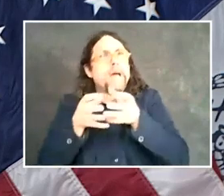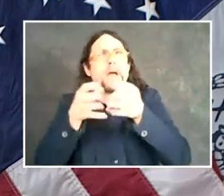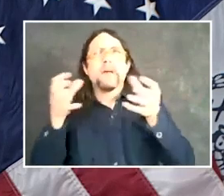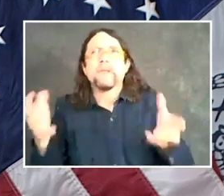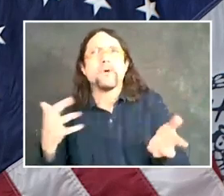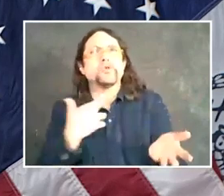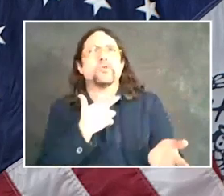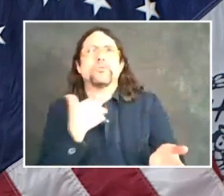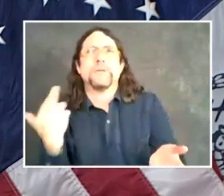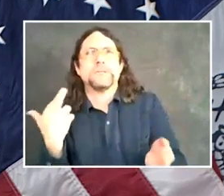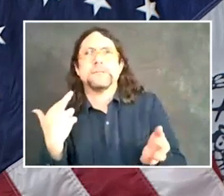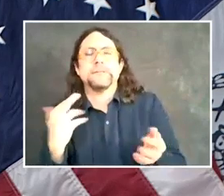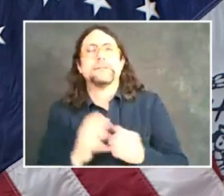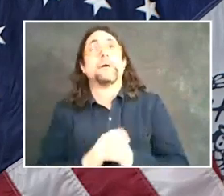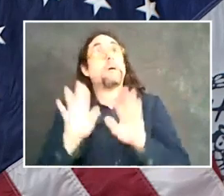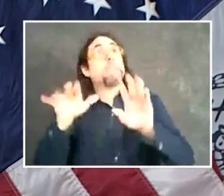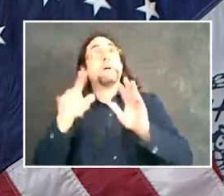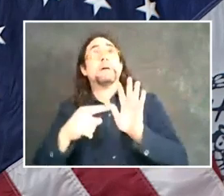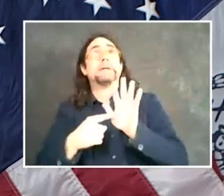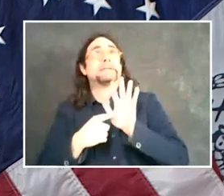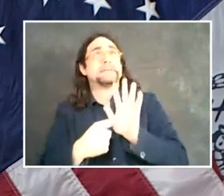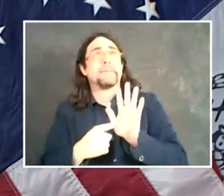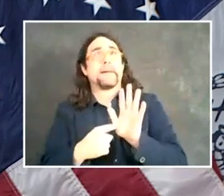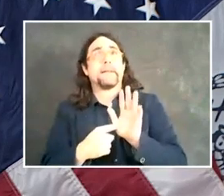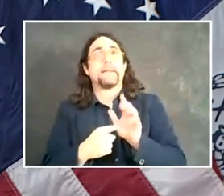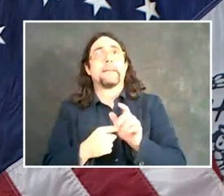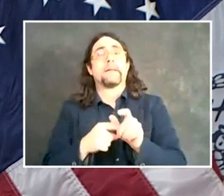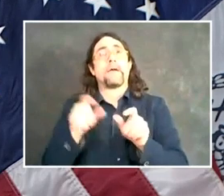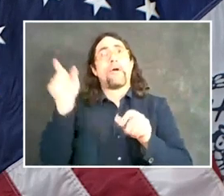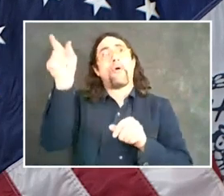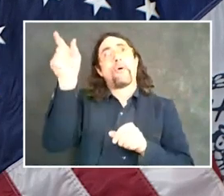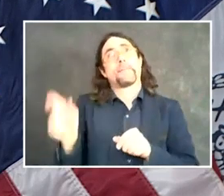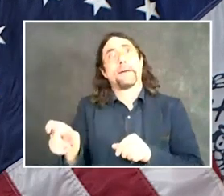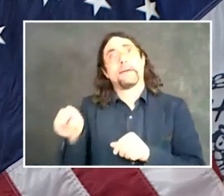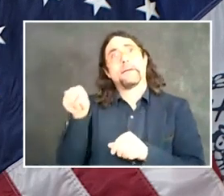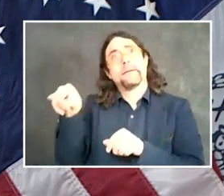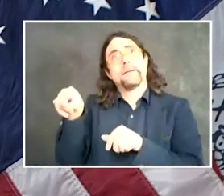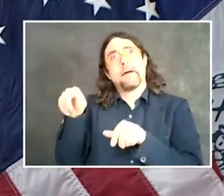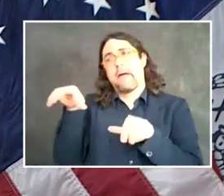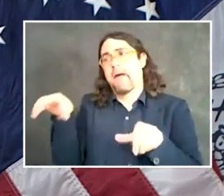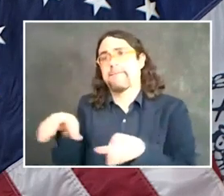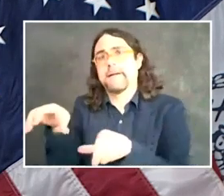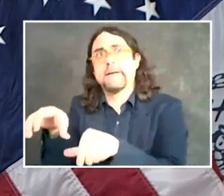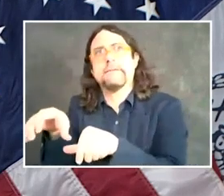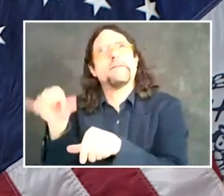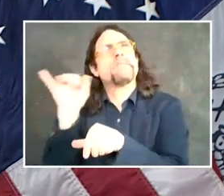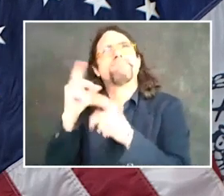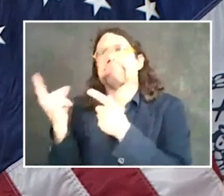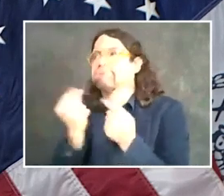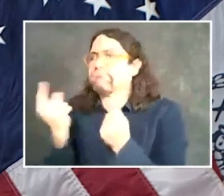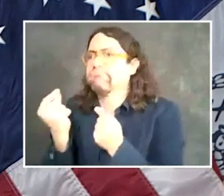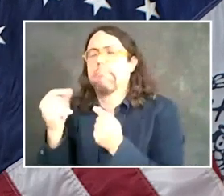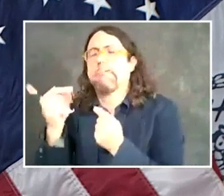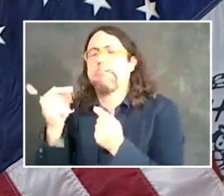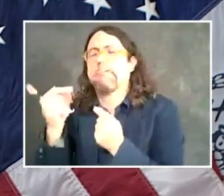INVOLVED IN HUMAN ACTIVITY.